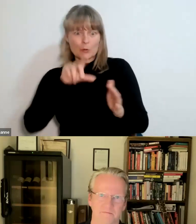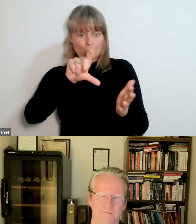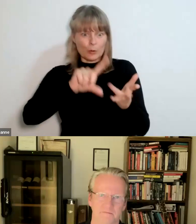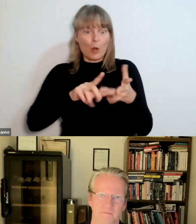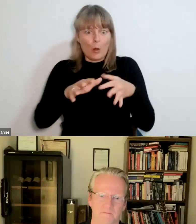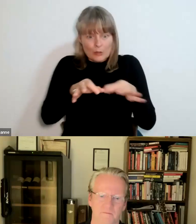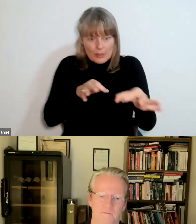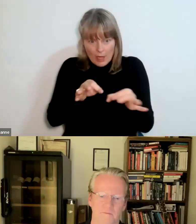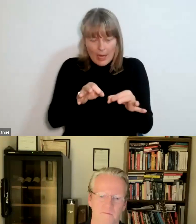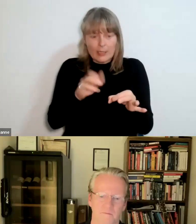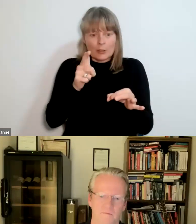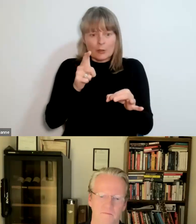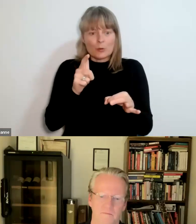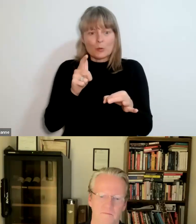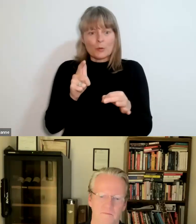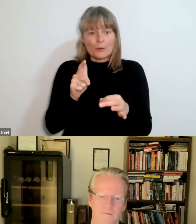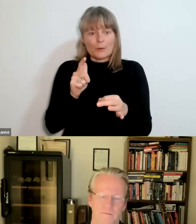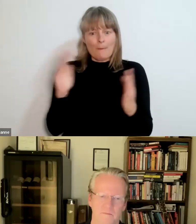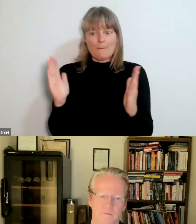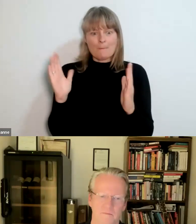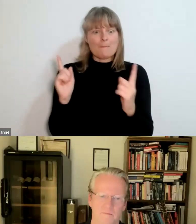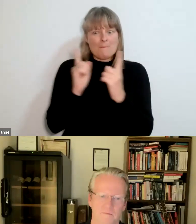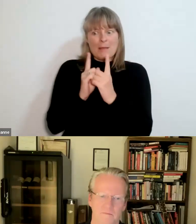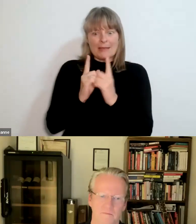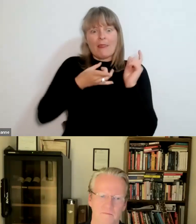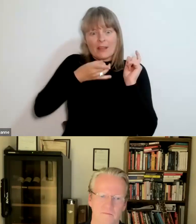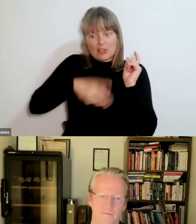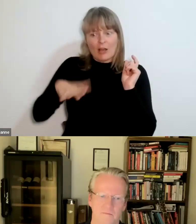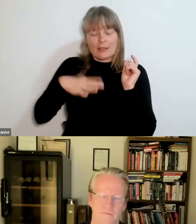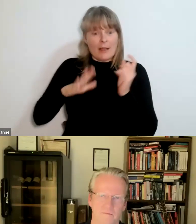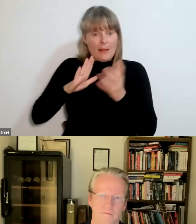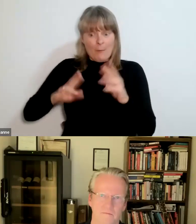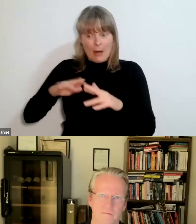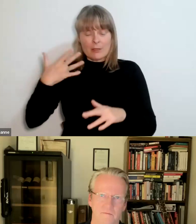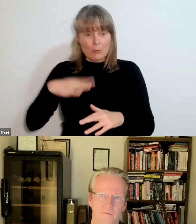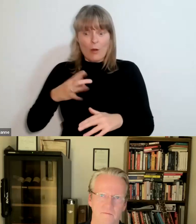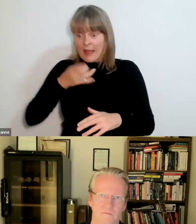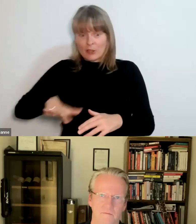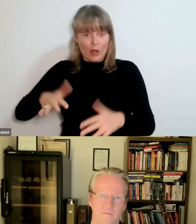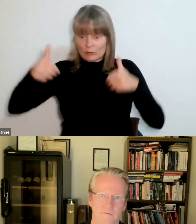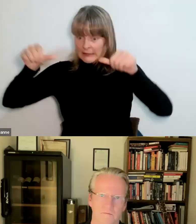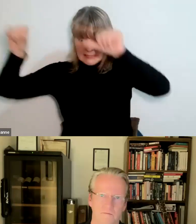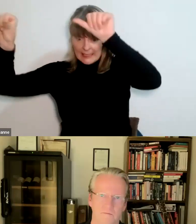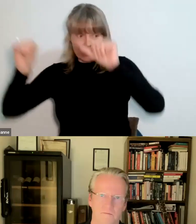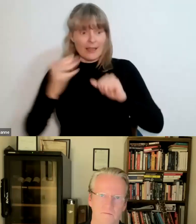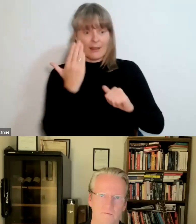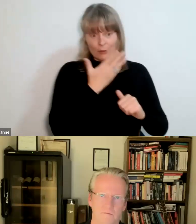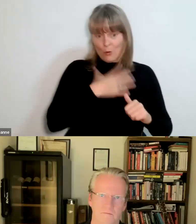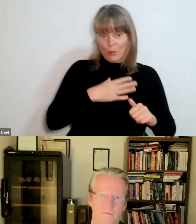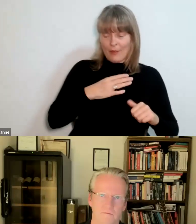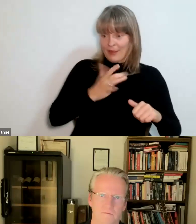But how are we having these conversations? What is the role of parents in co-designing to meet the